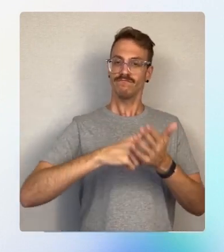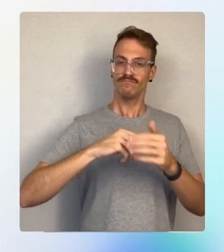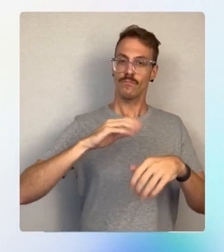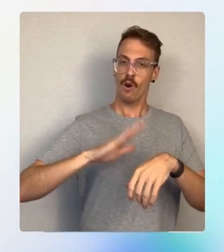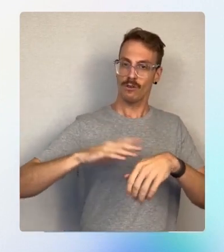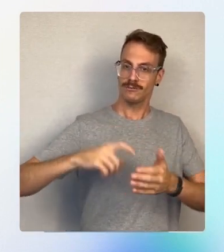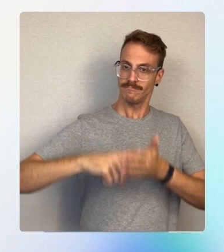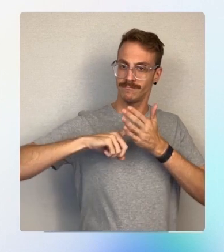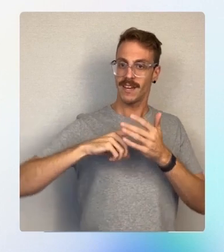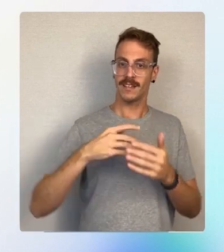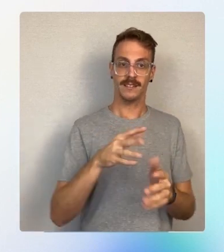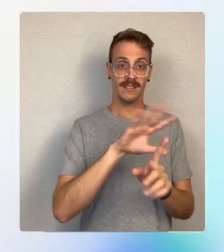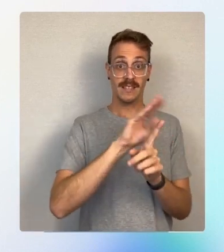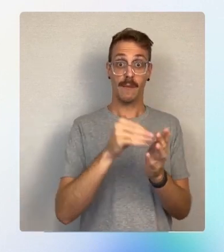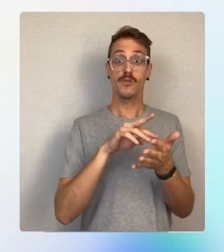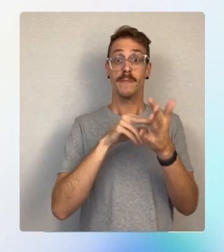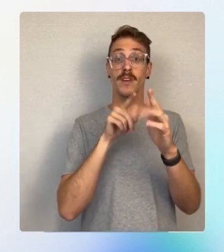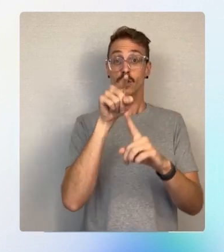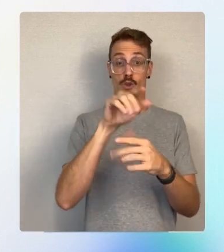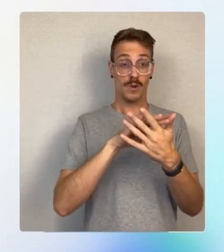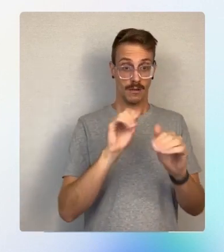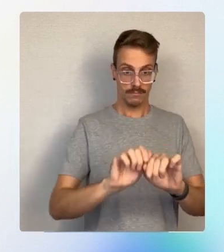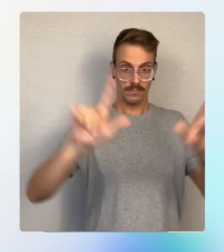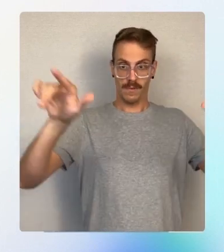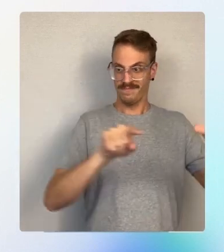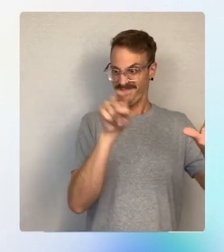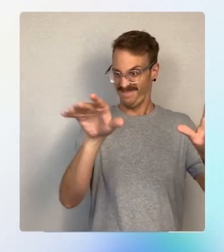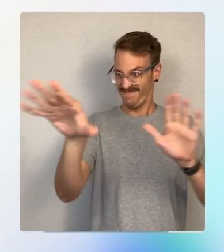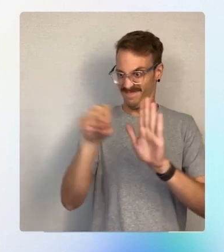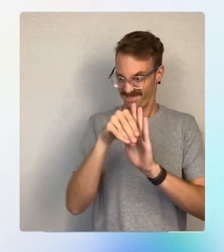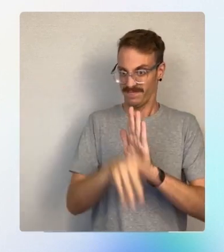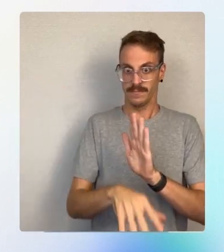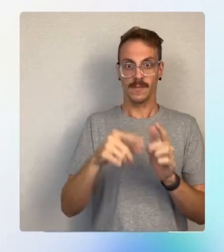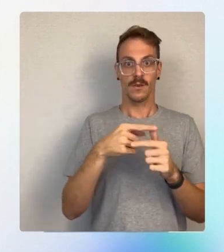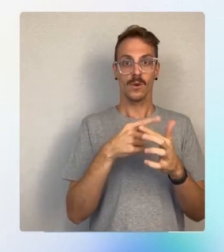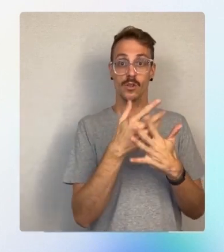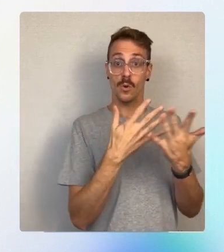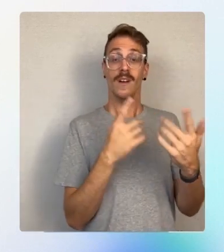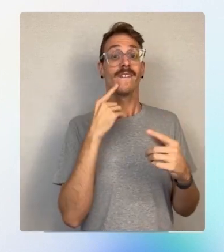You can specify what objects you want to capture, details like three tables or a single door.